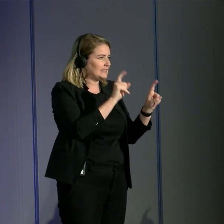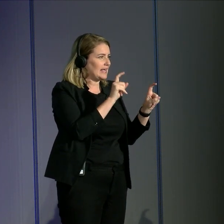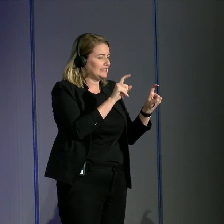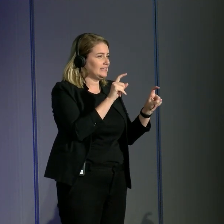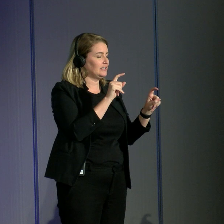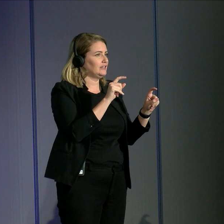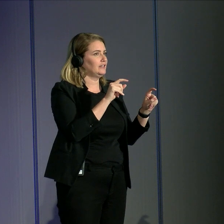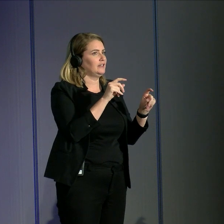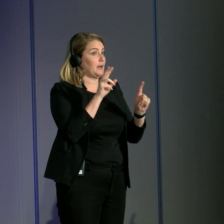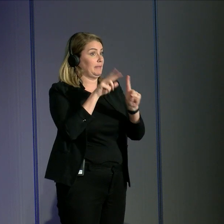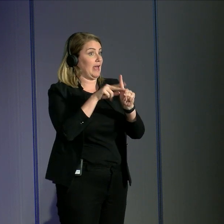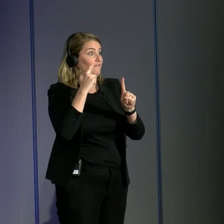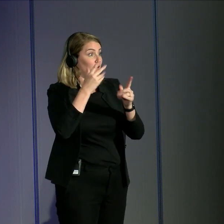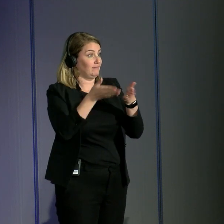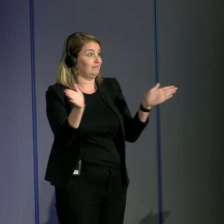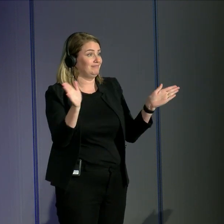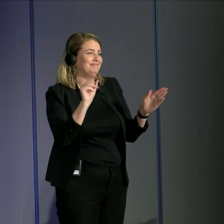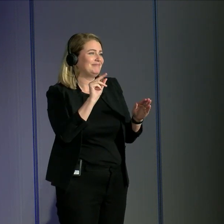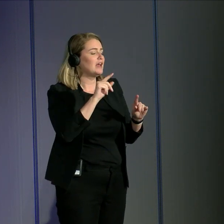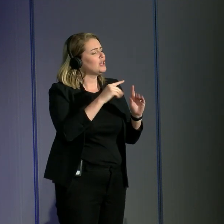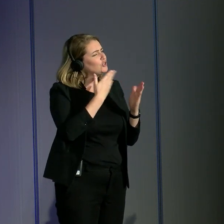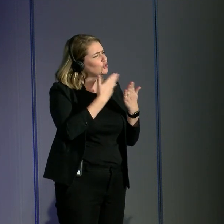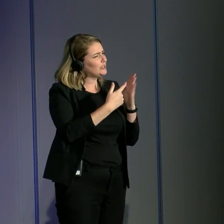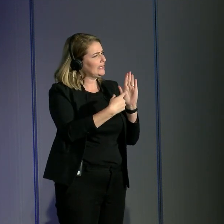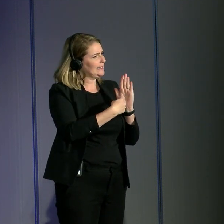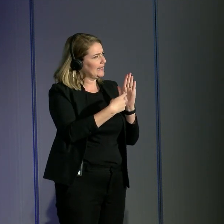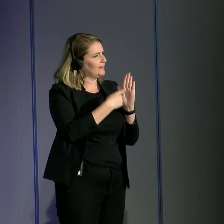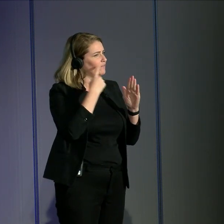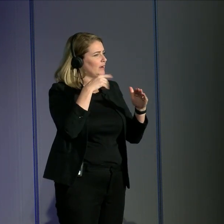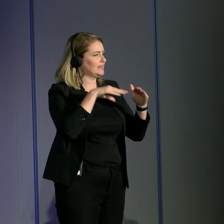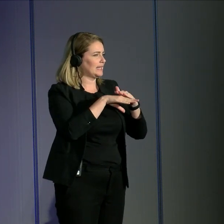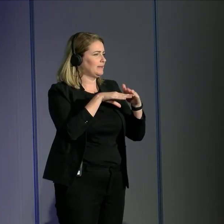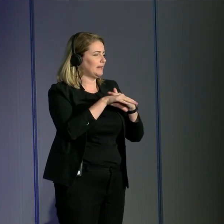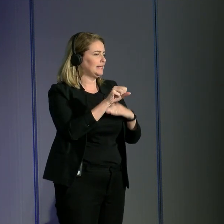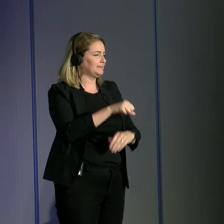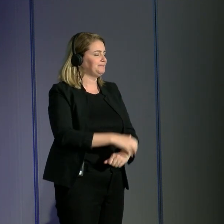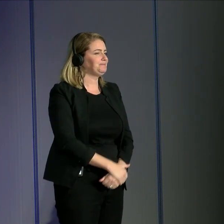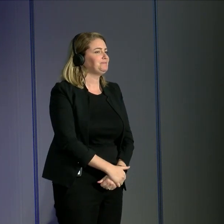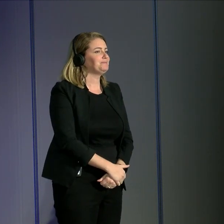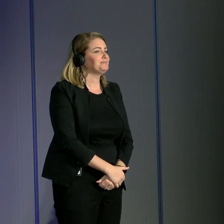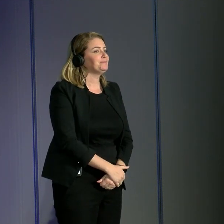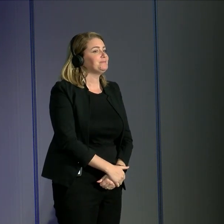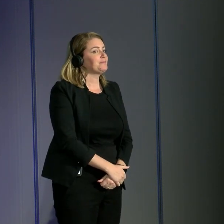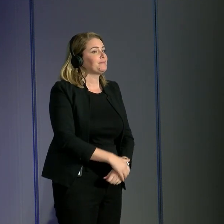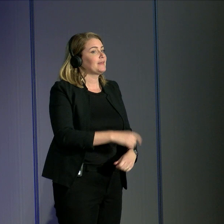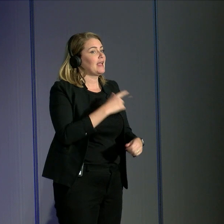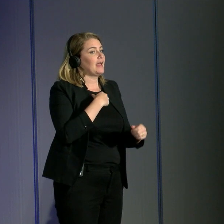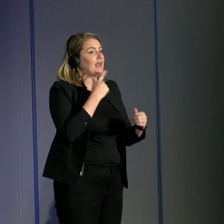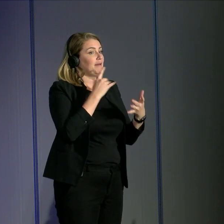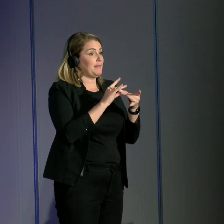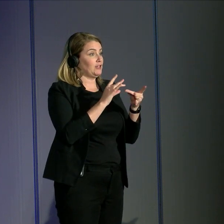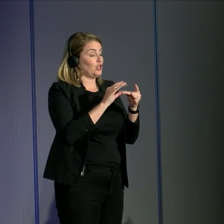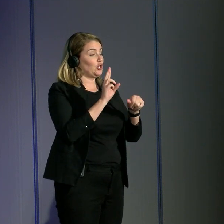But they're good indicators of accessibility. And then we have user flows.